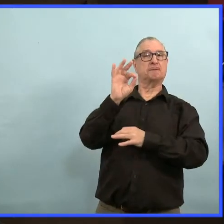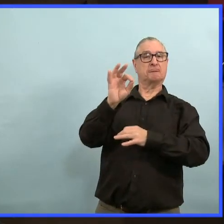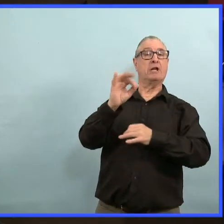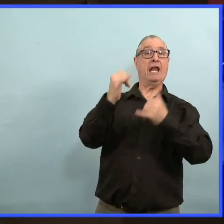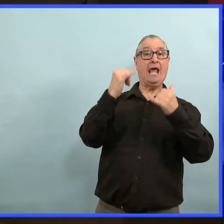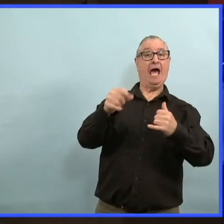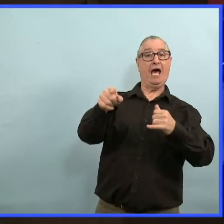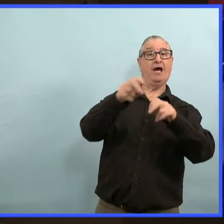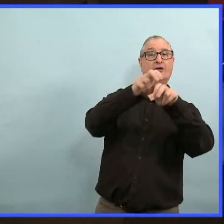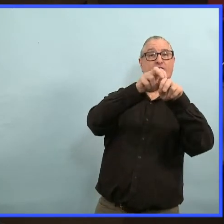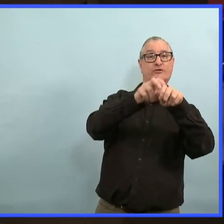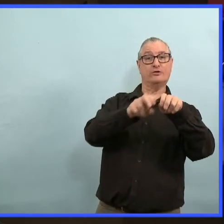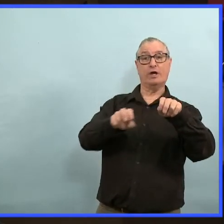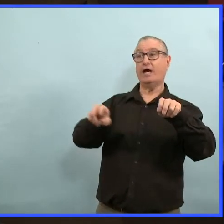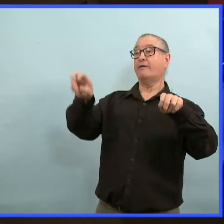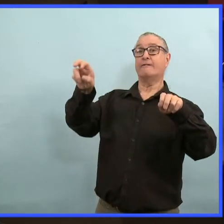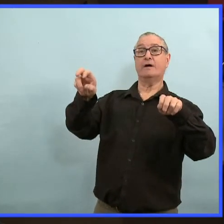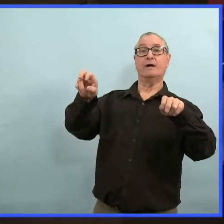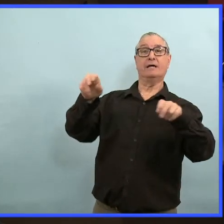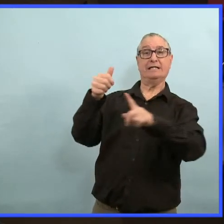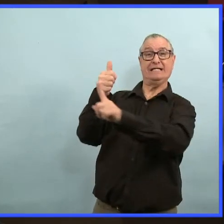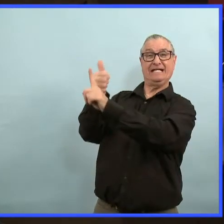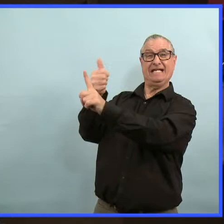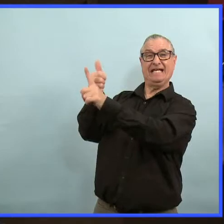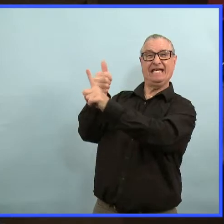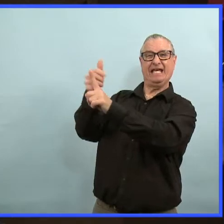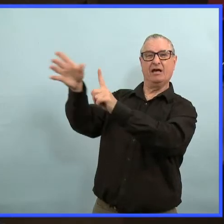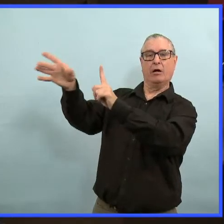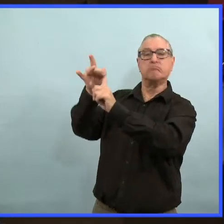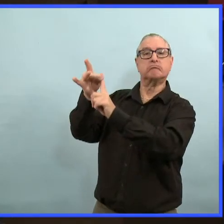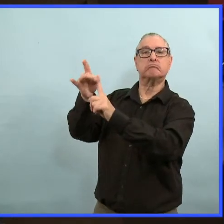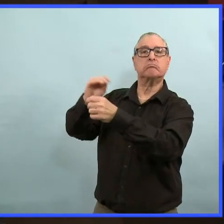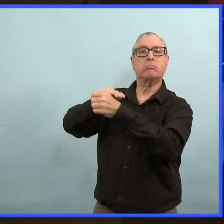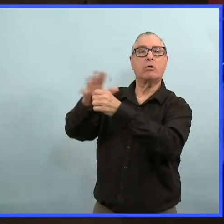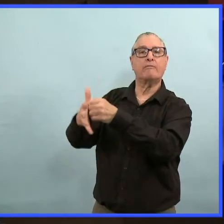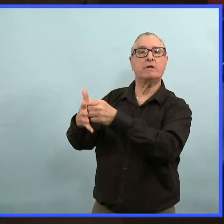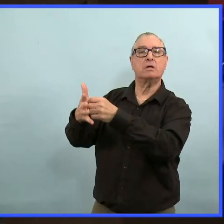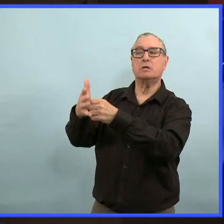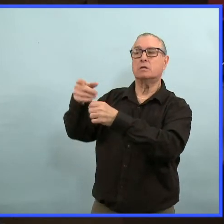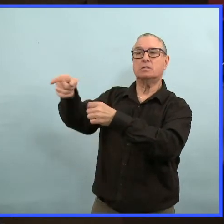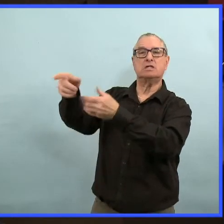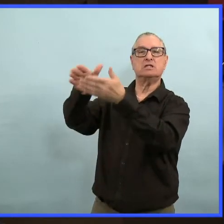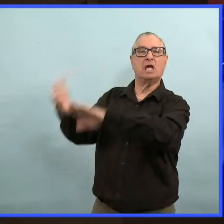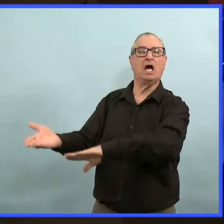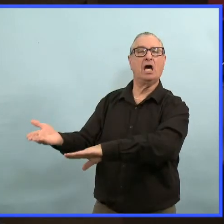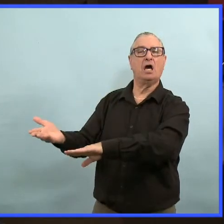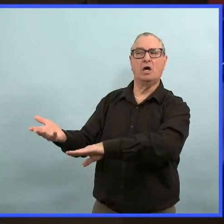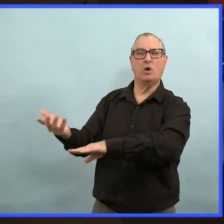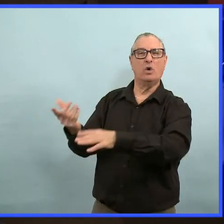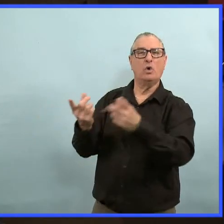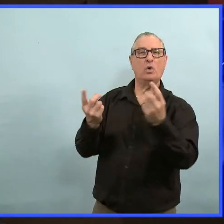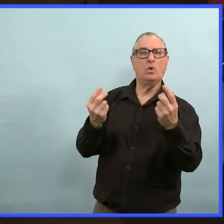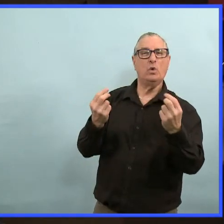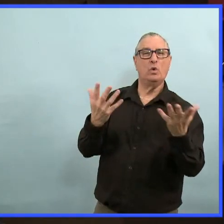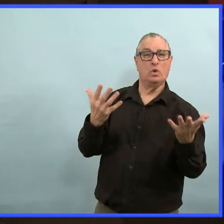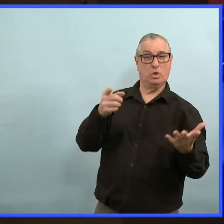longer will patients need to be transferred so far from home and is that a priority to address